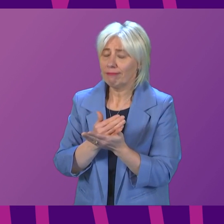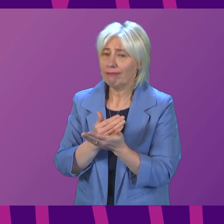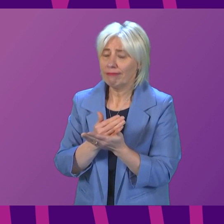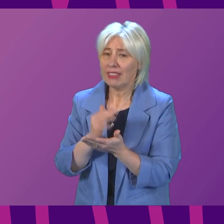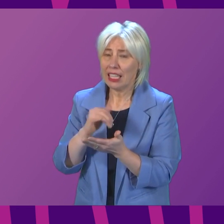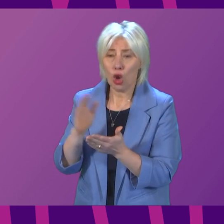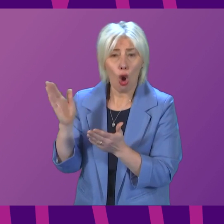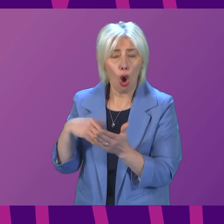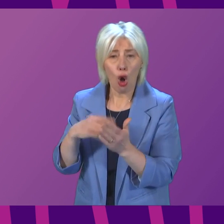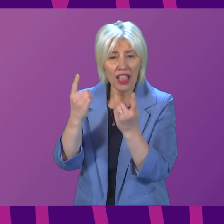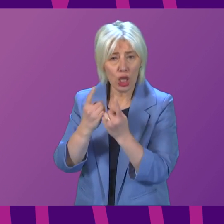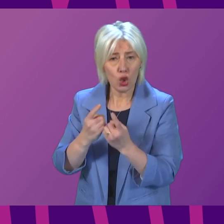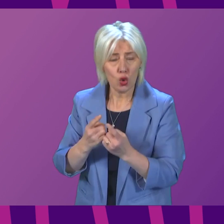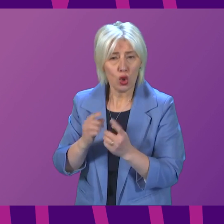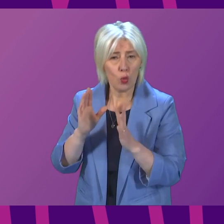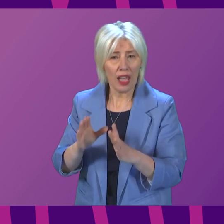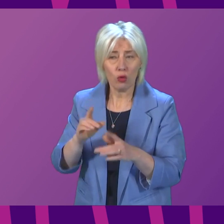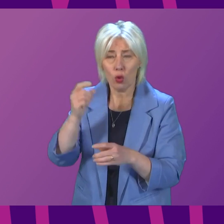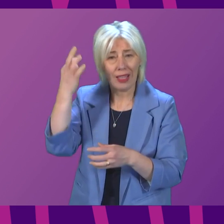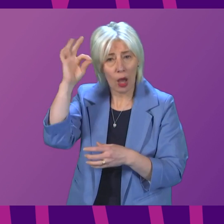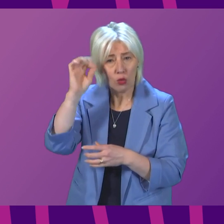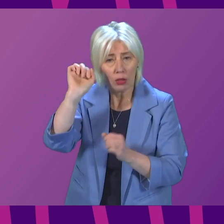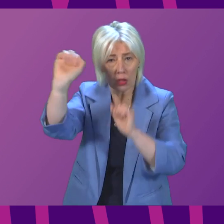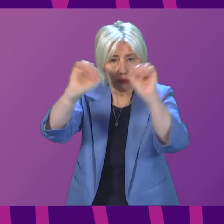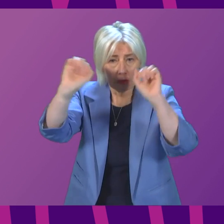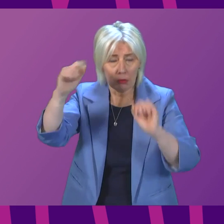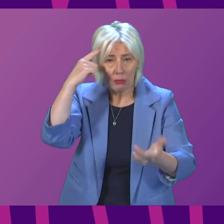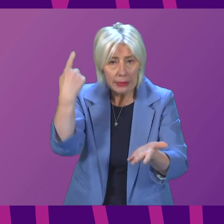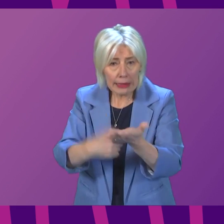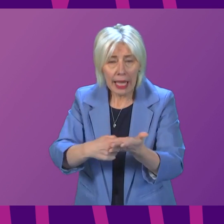have to be taken into account when local authorities are making decisions on health and safety